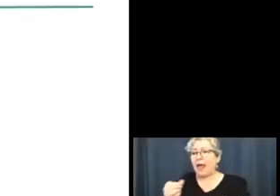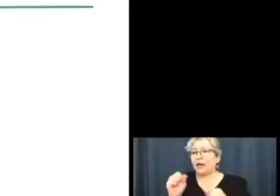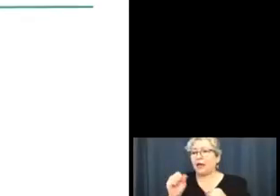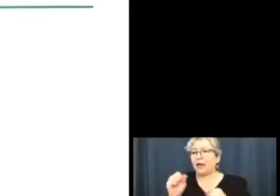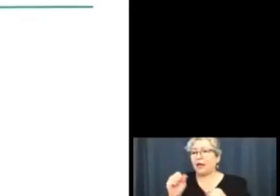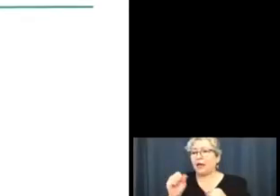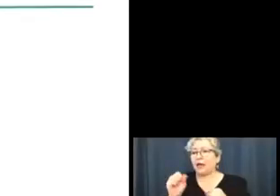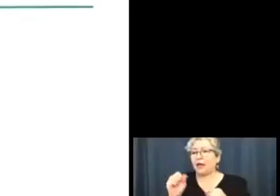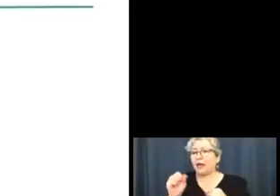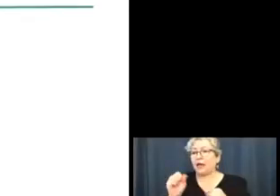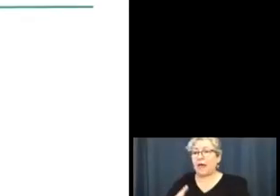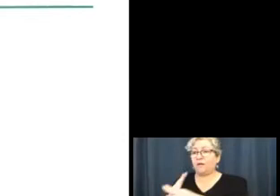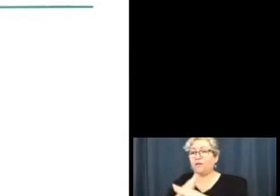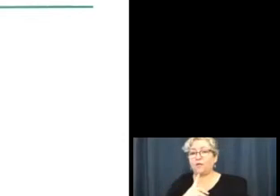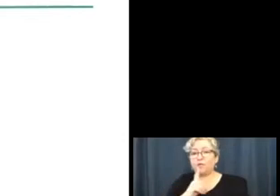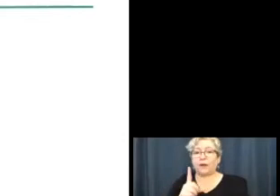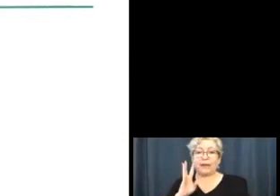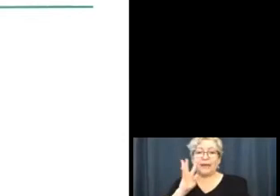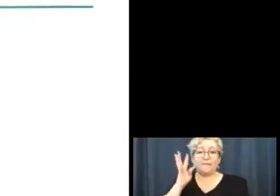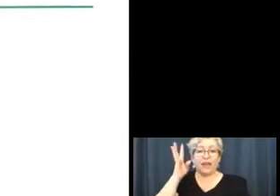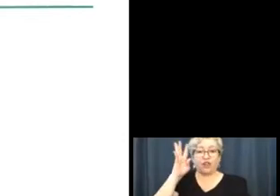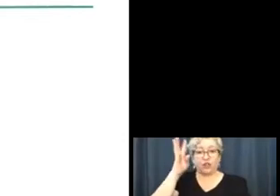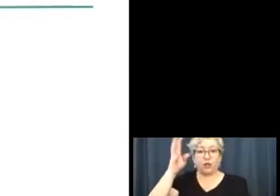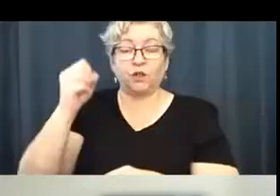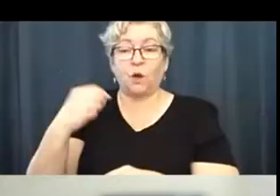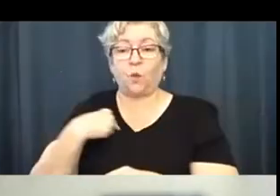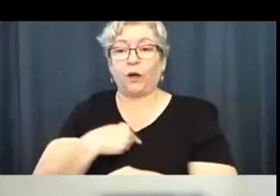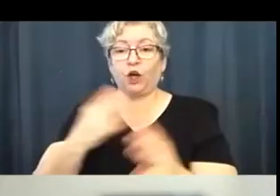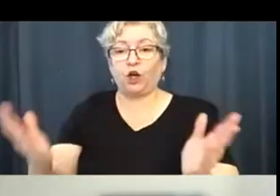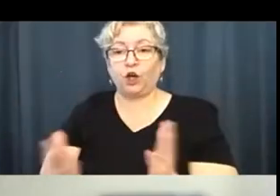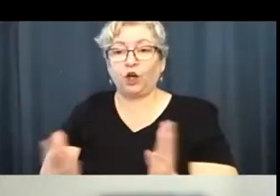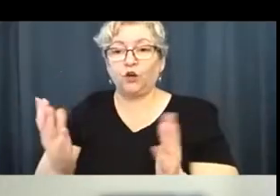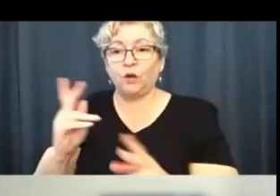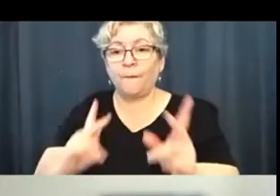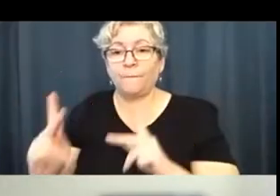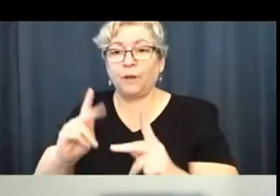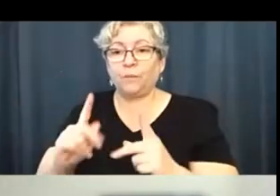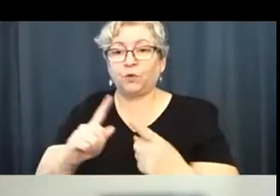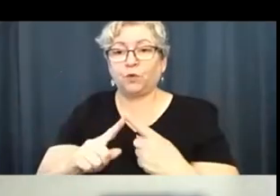to real innovation. And so, we really encourage people to focus on key workflows